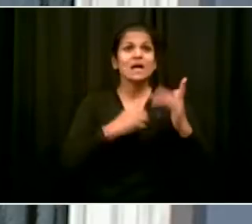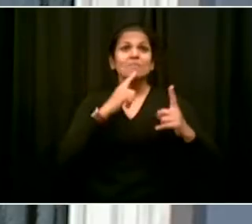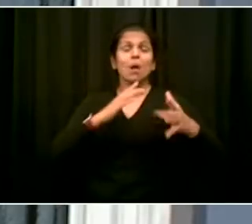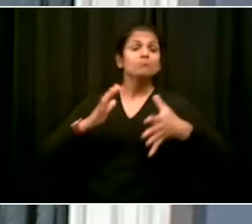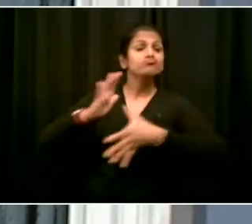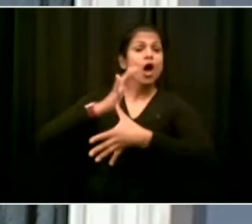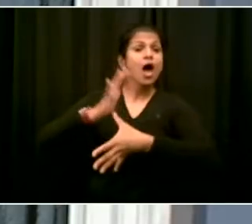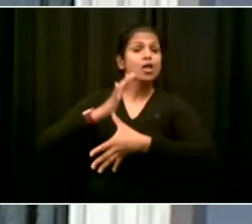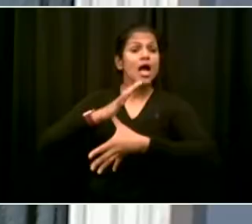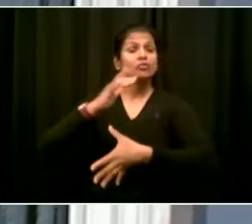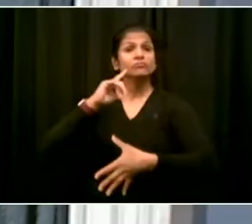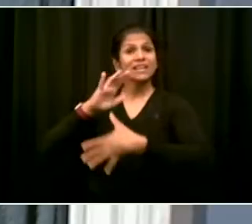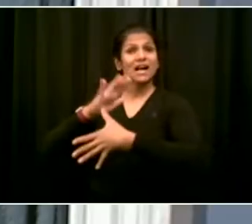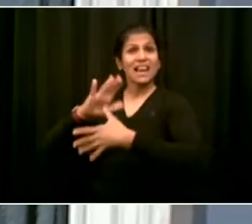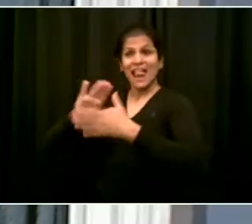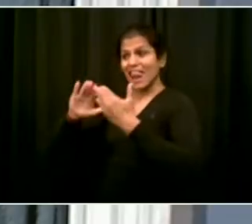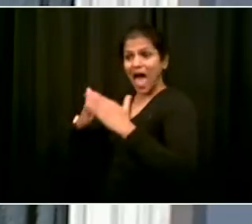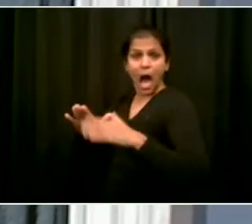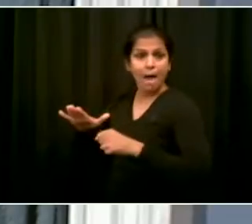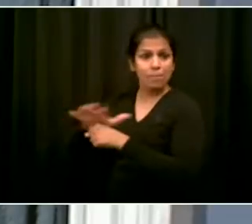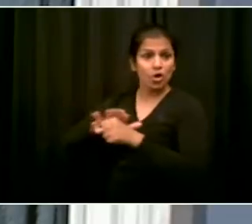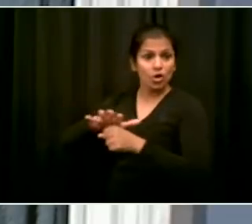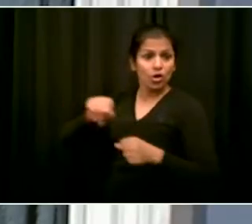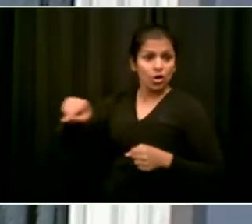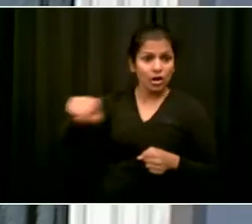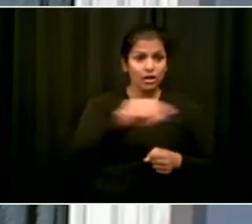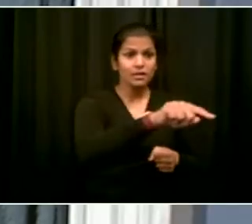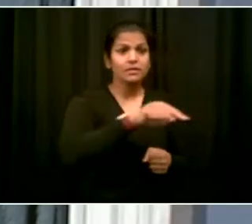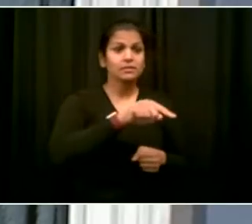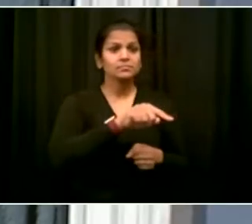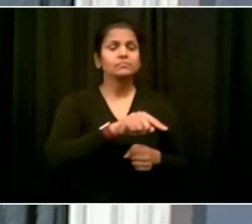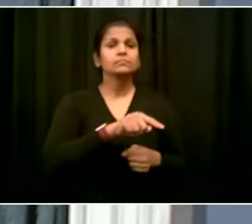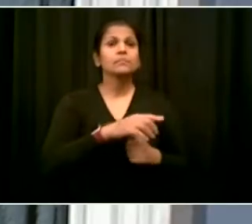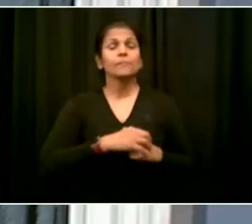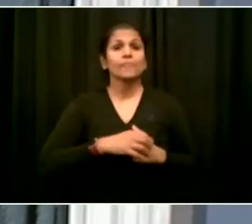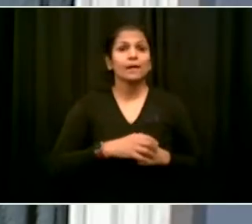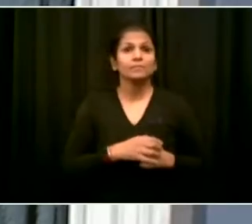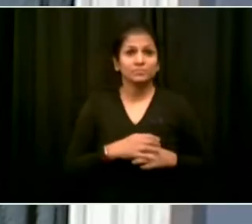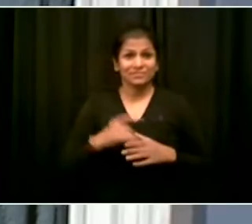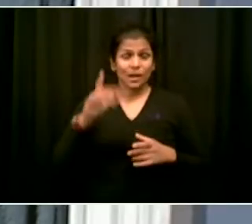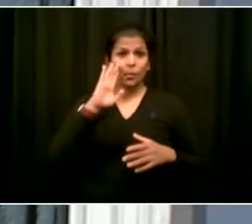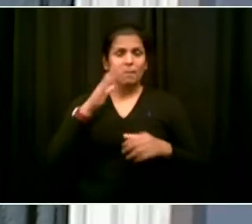THIS IS WHERE IT GETS VERY CONNCRETE. PARTT Y NEIGHBORHOODS AT THE MAYORORH H AS MADE A